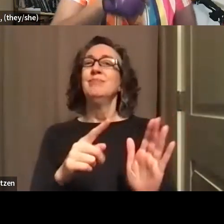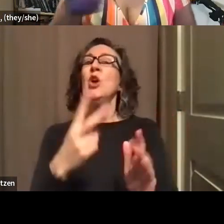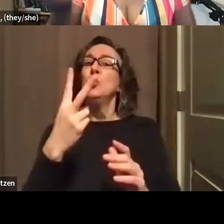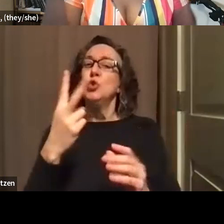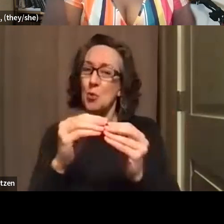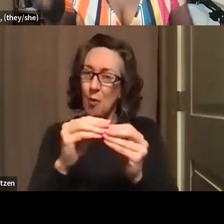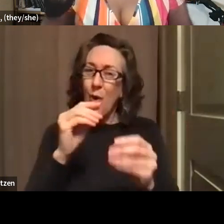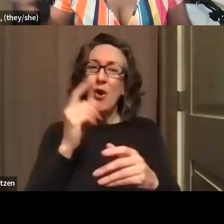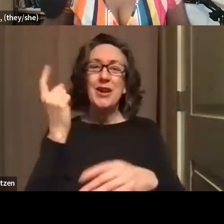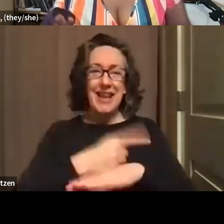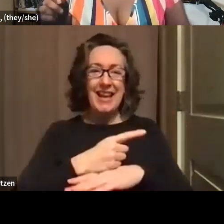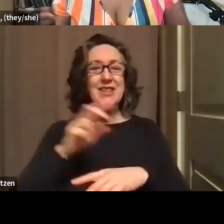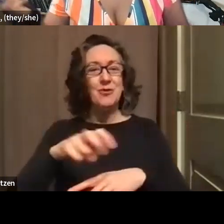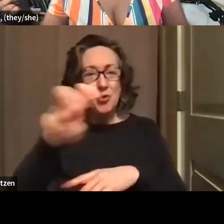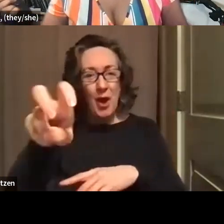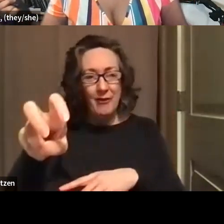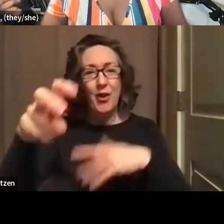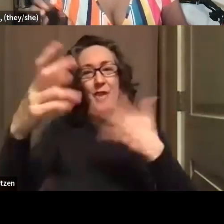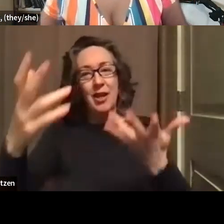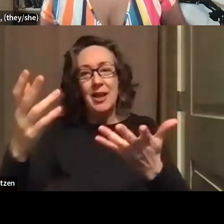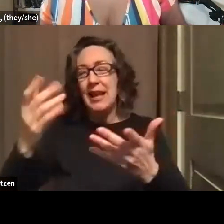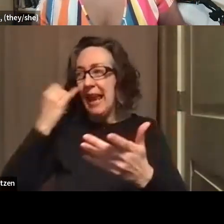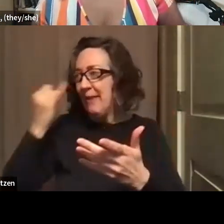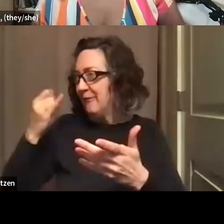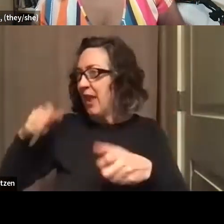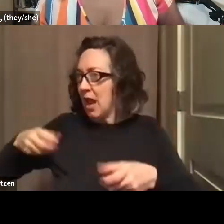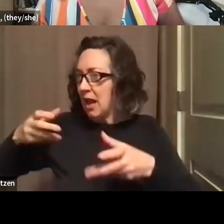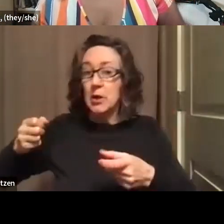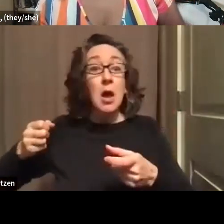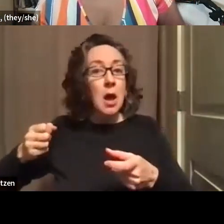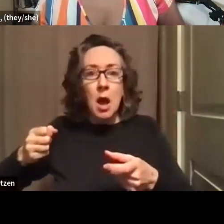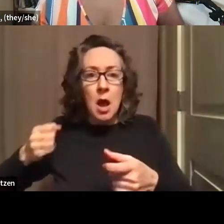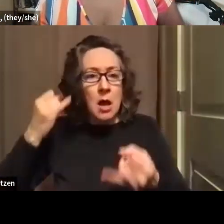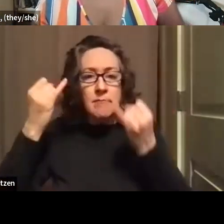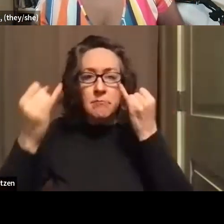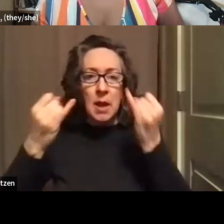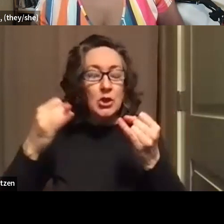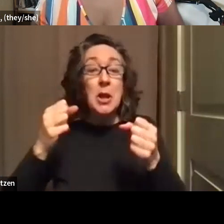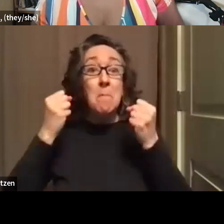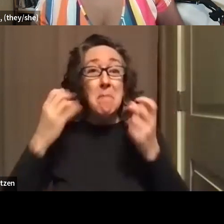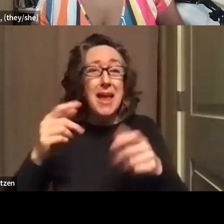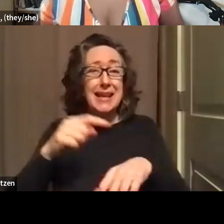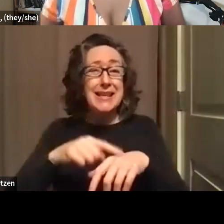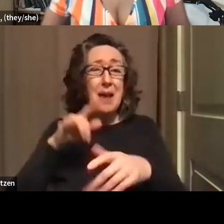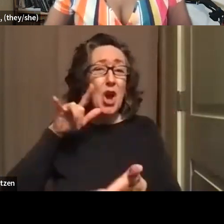for all of my artists in wheelchairs because the get destroyed -- I can't tell you how many time airlines have to replace my walker.